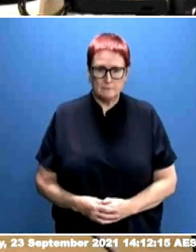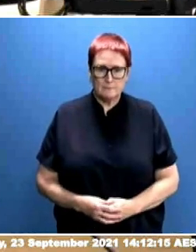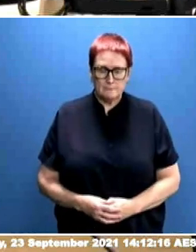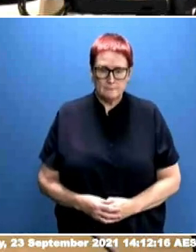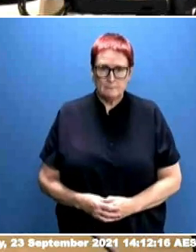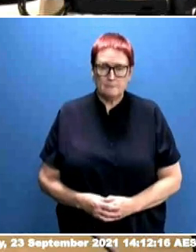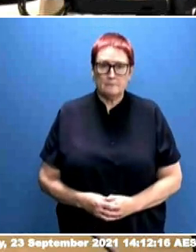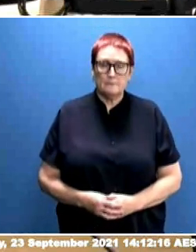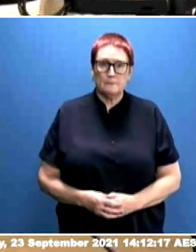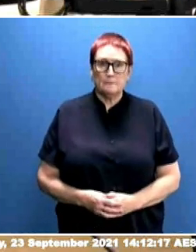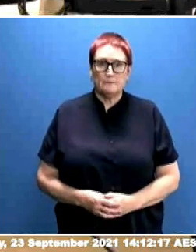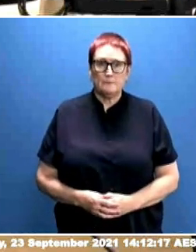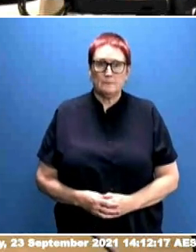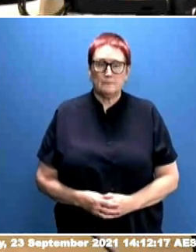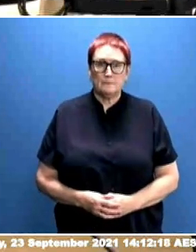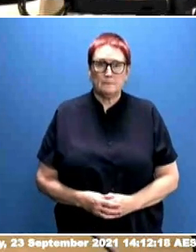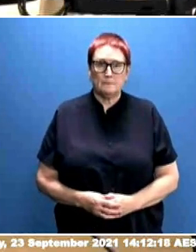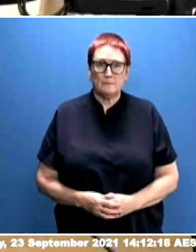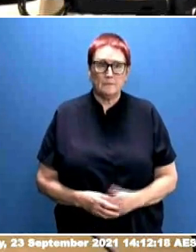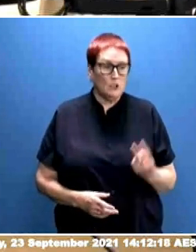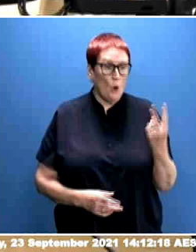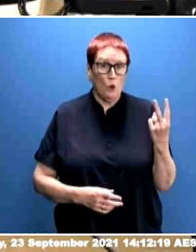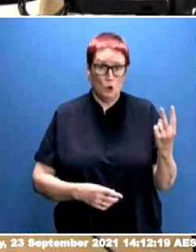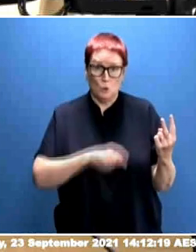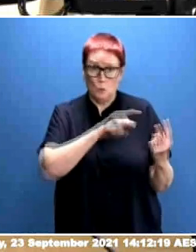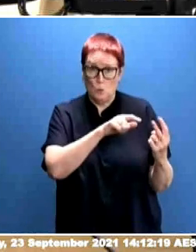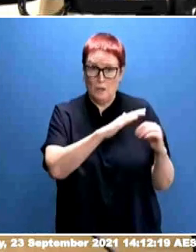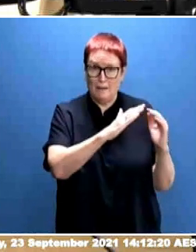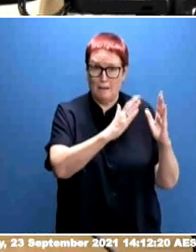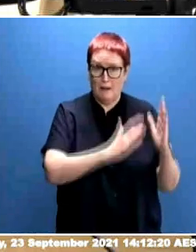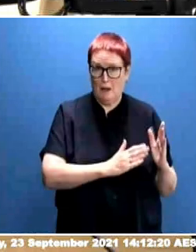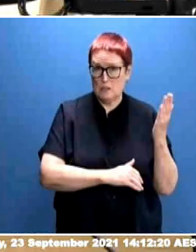And of the other two that came into the Safe Care